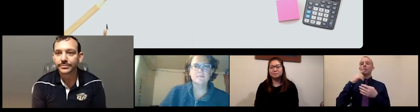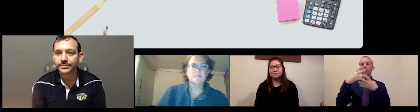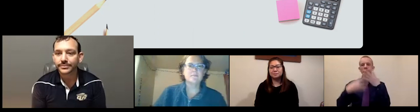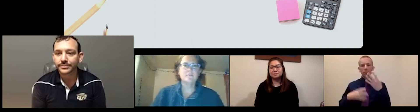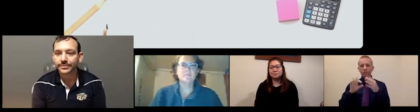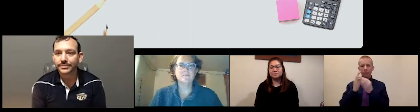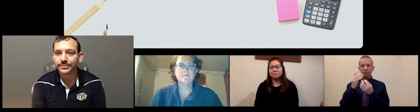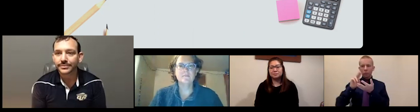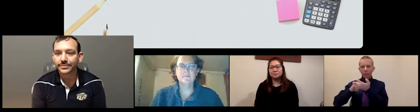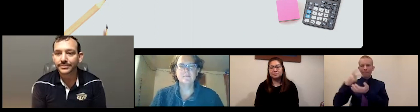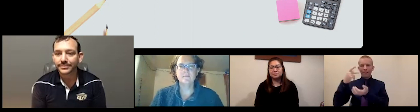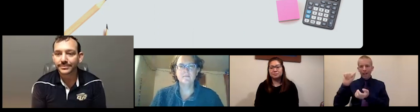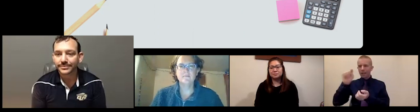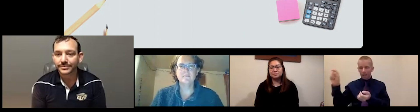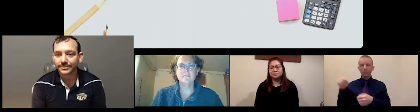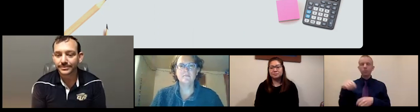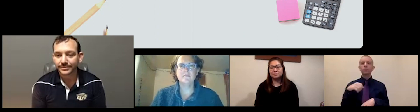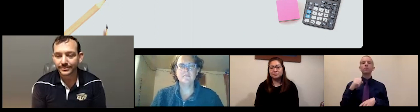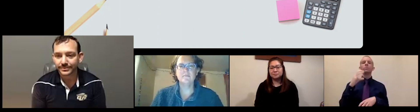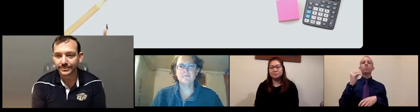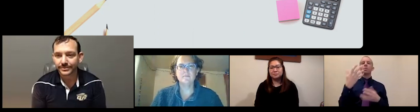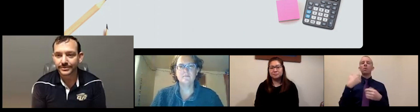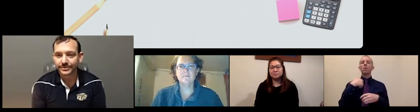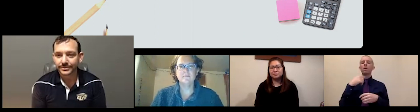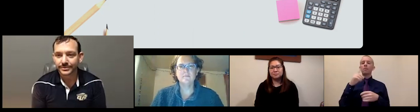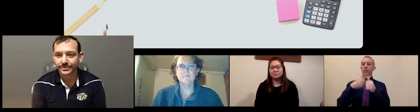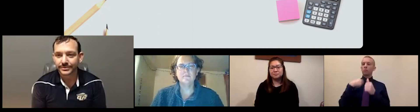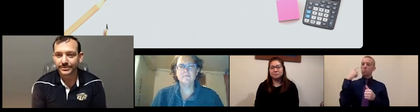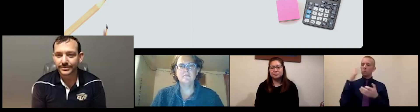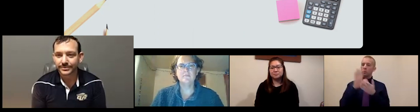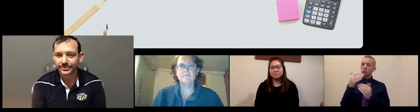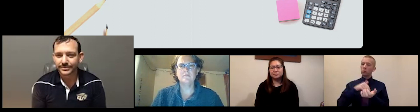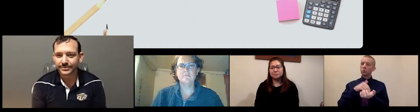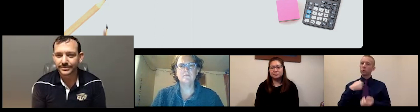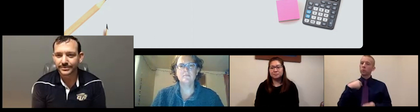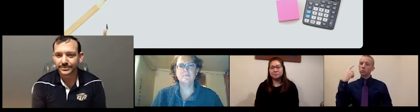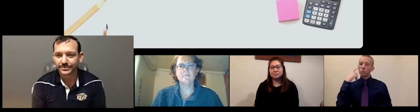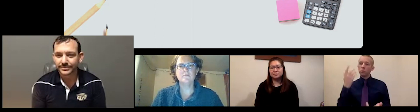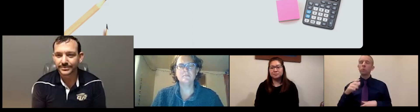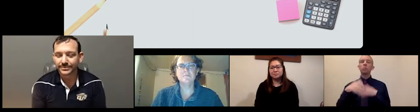Many members of my family were nurses, PAs, and more. So at first, I thought I wanted to become a doctor.